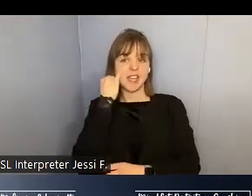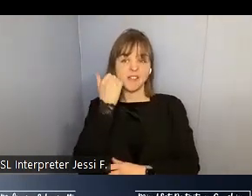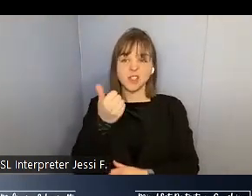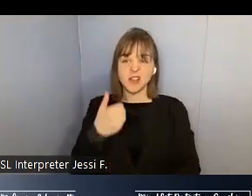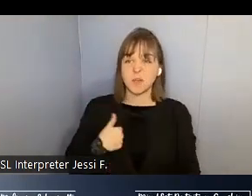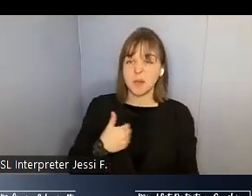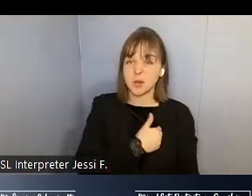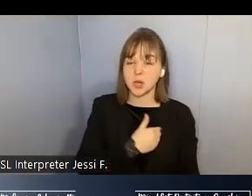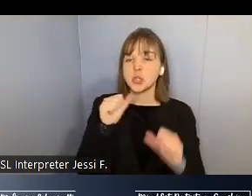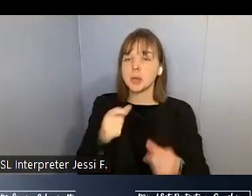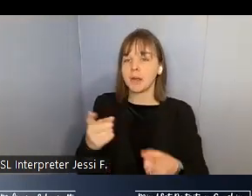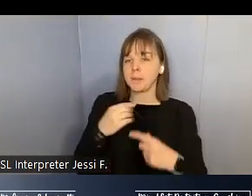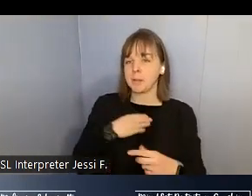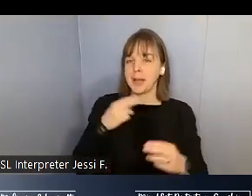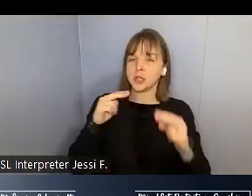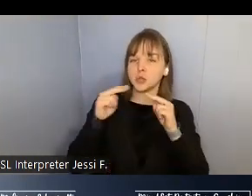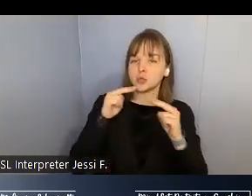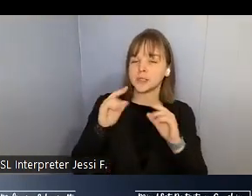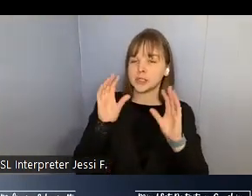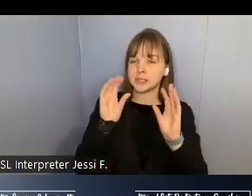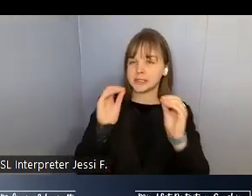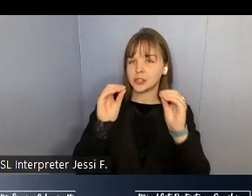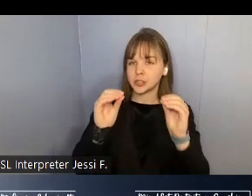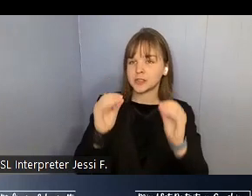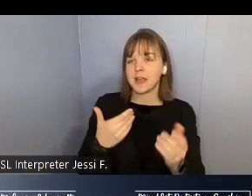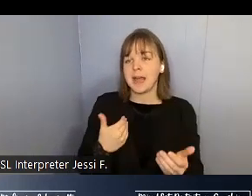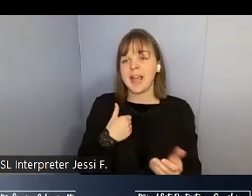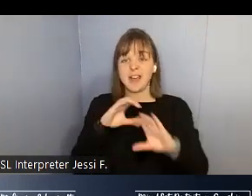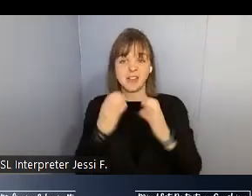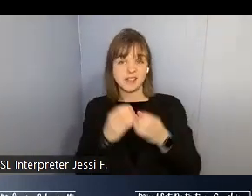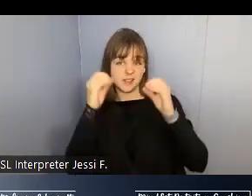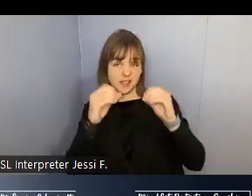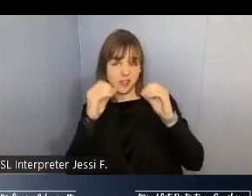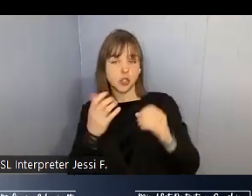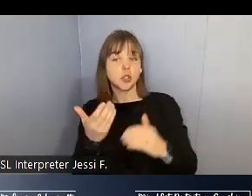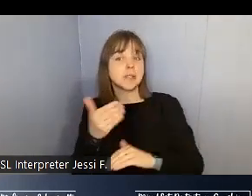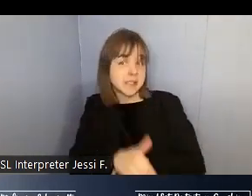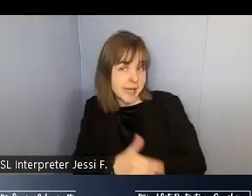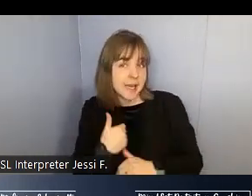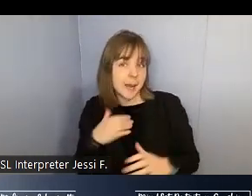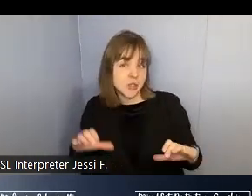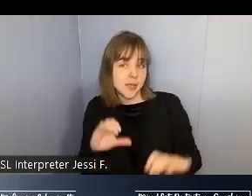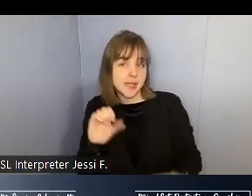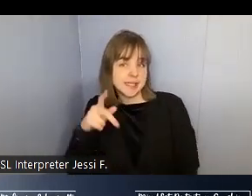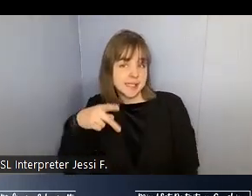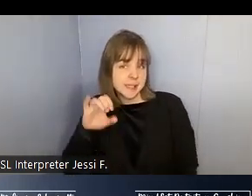you can come to any of my nutrition sessions there. You can come to my classes. I'm actually teaching spinning tonight. So if you're looking for a class, come on out tonight